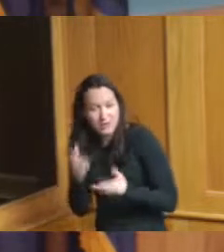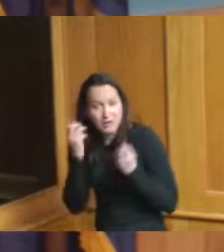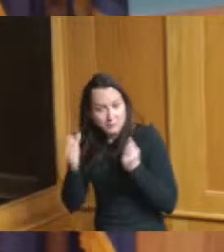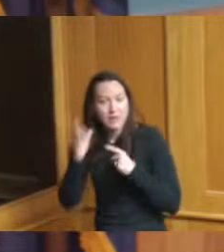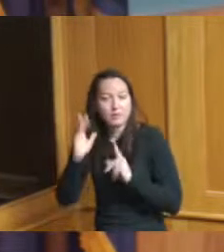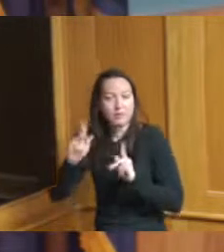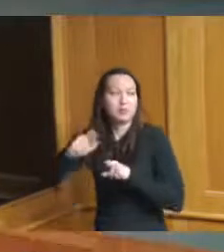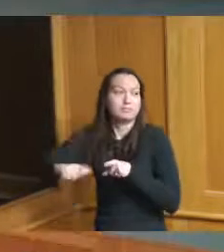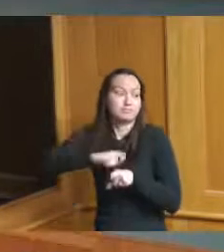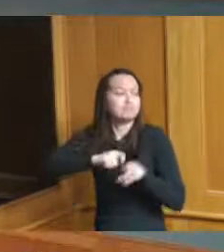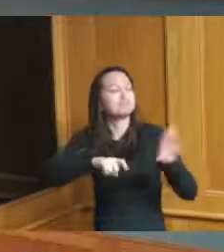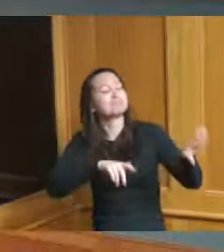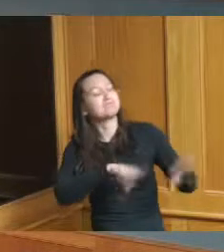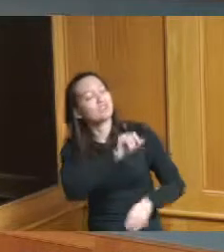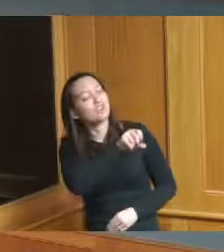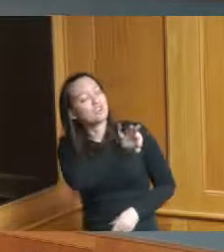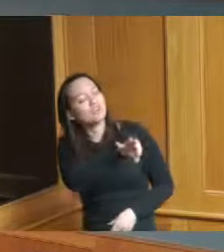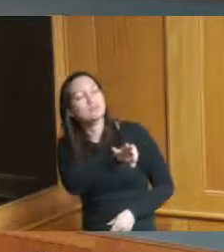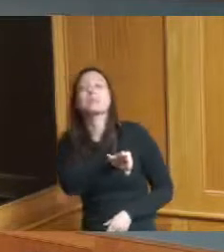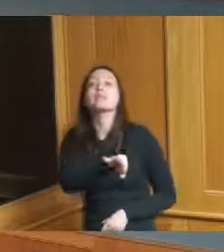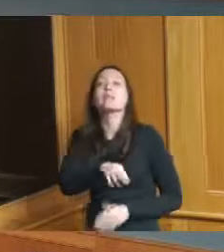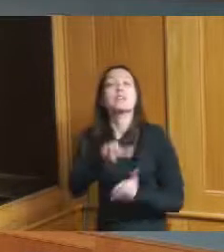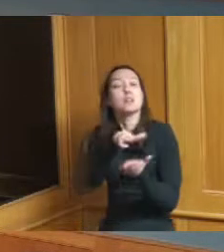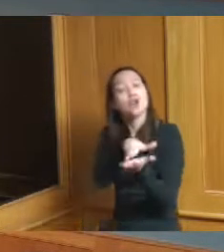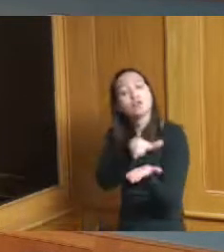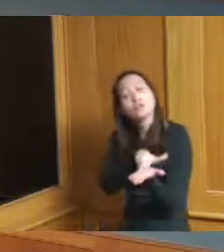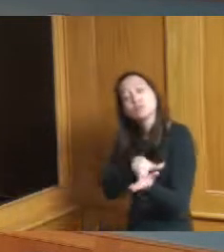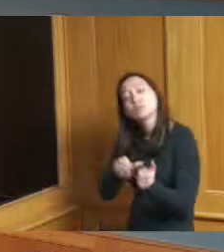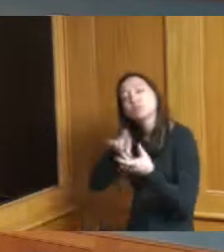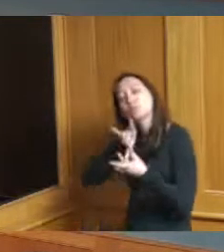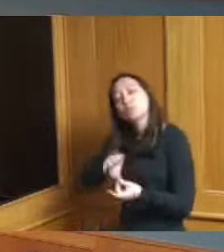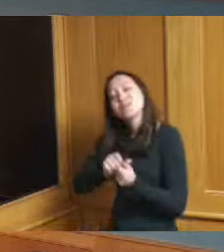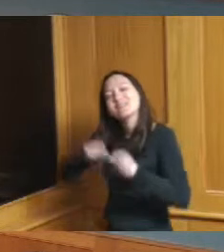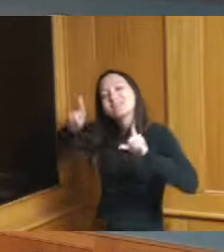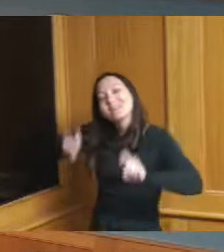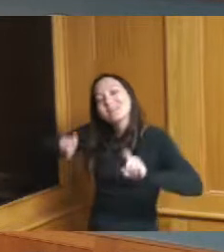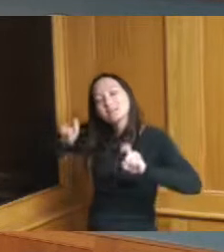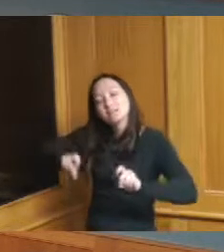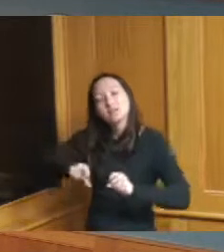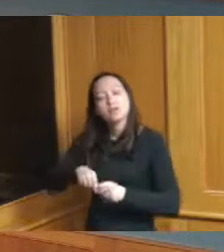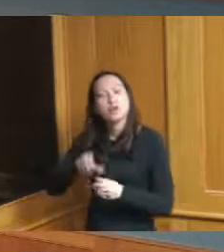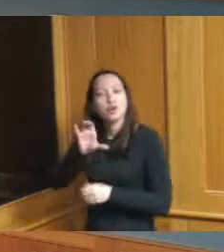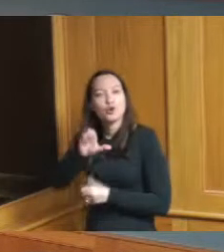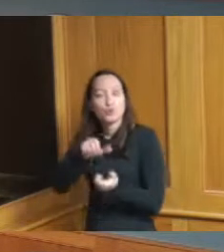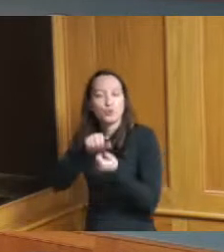Commissioners so the the contract that we had for testing was funded under the cares act so that had